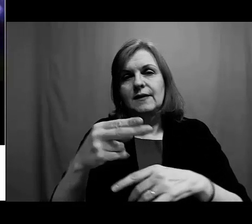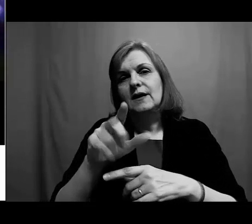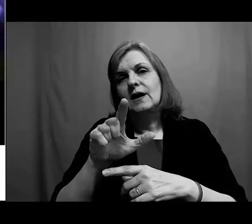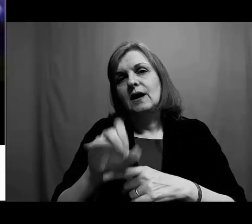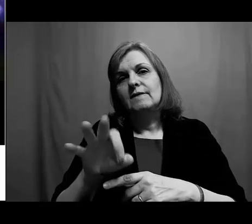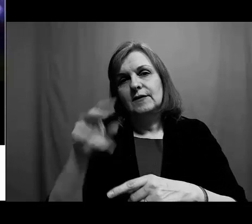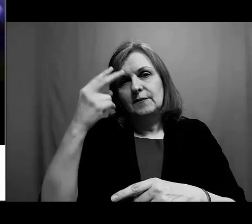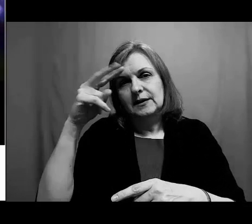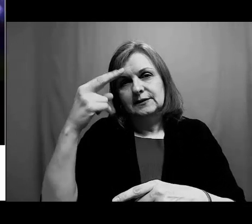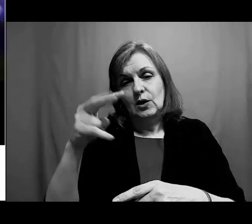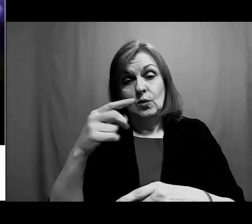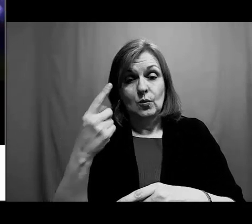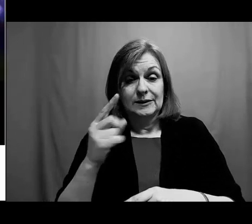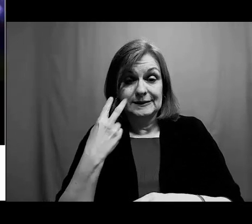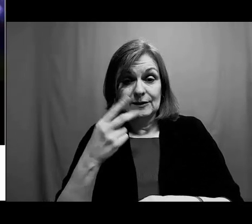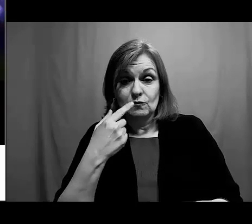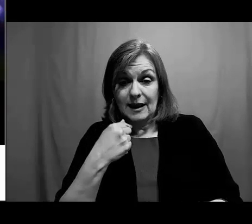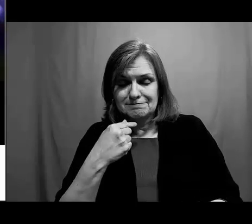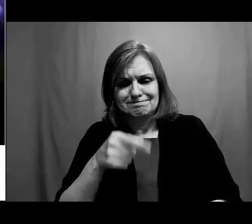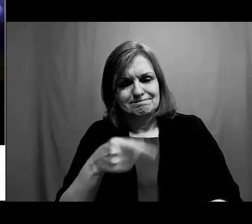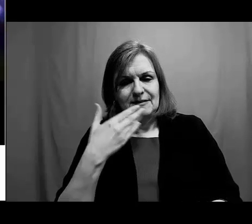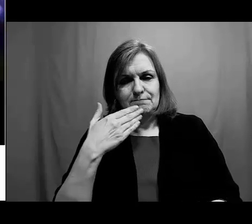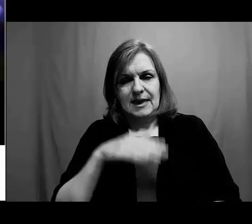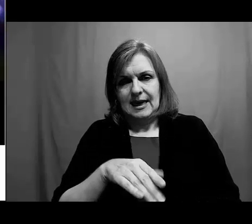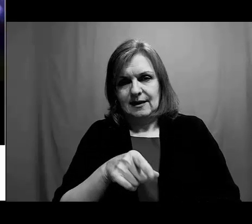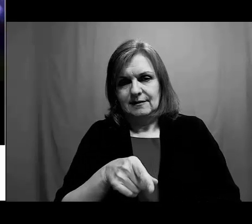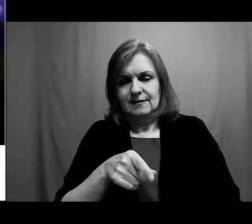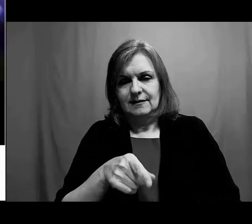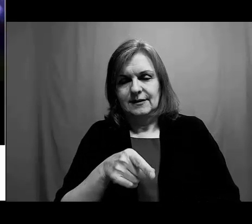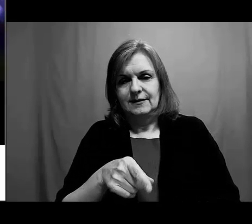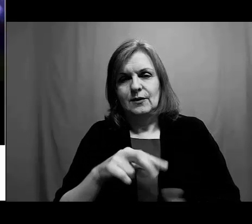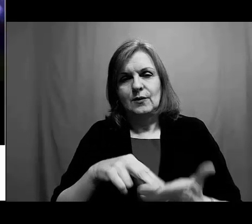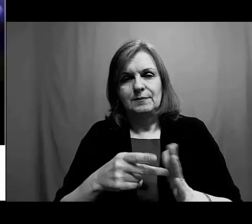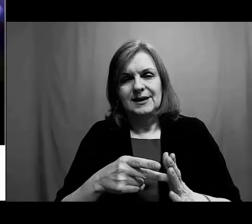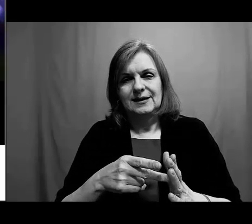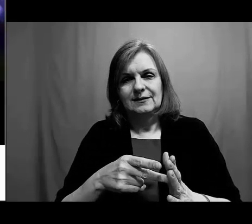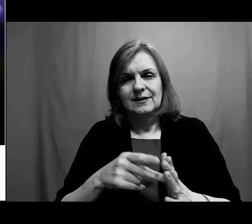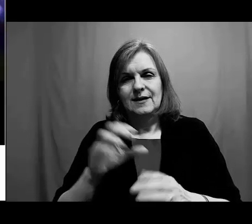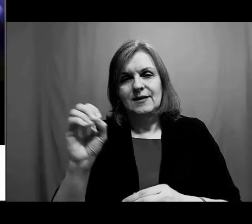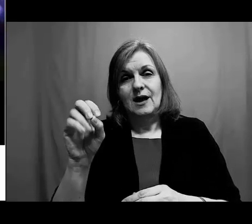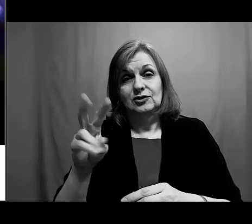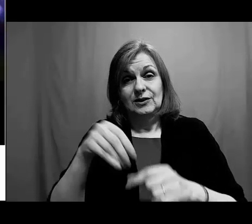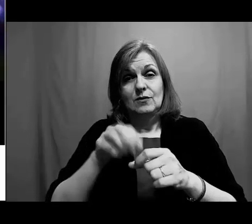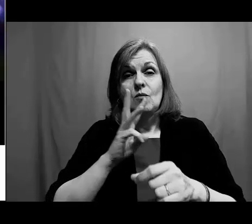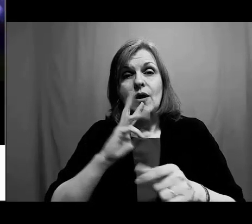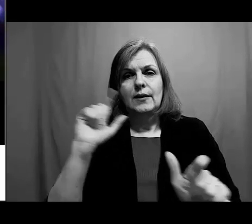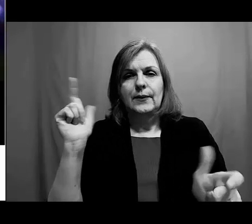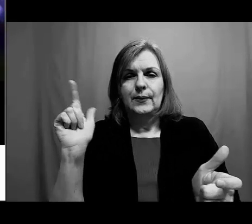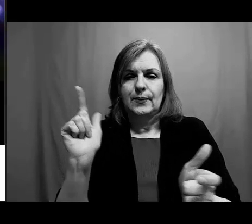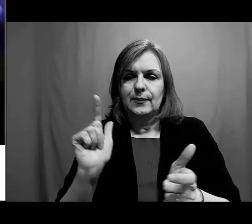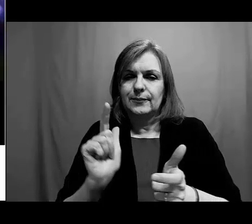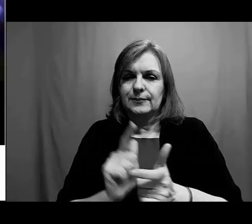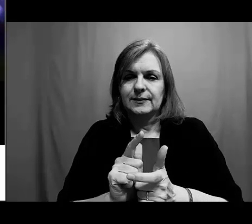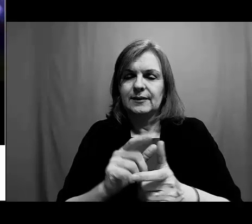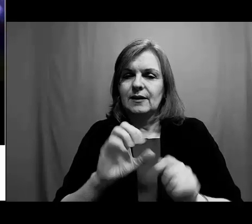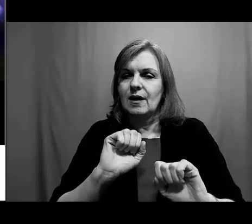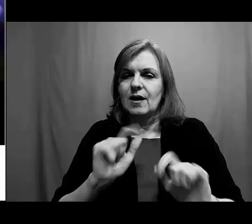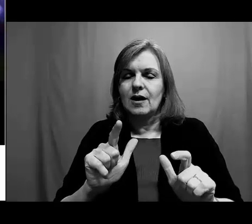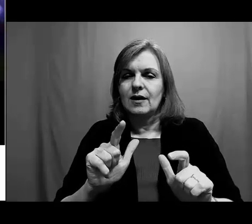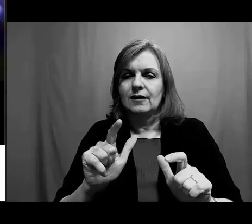levels so the red are very very bad!! It means we have very low oxygen in the water all of the organisms dependent on